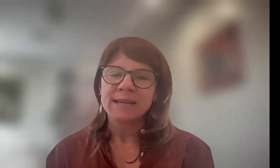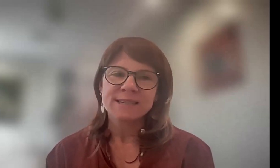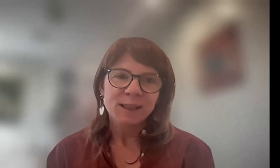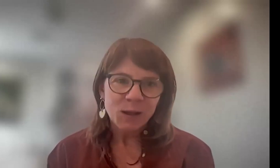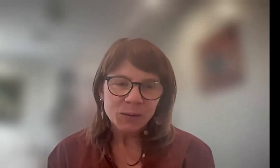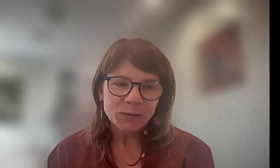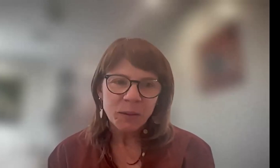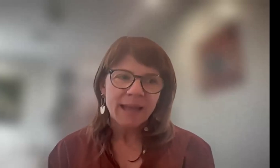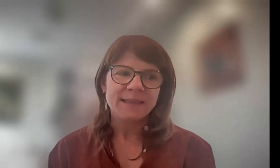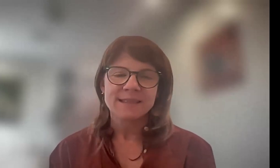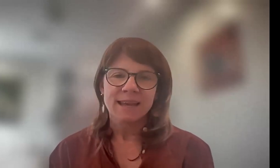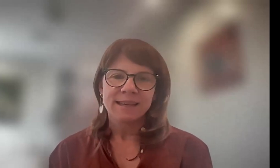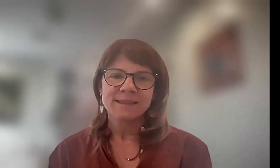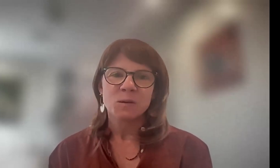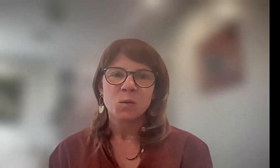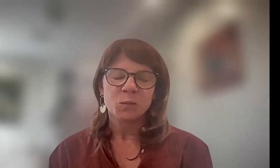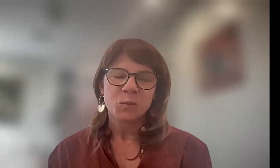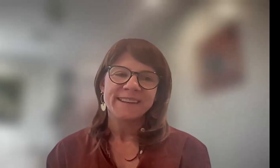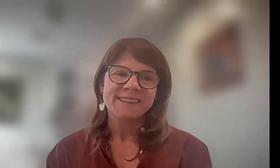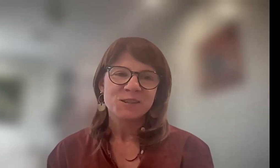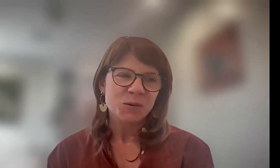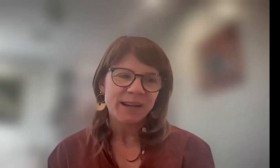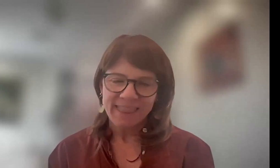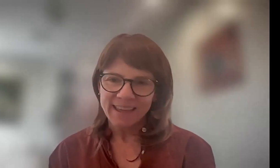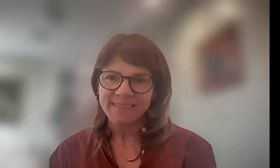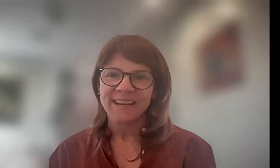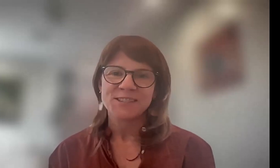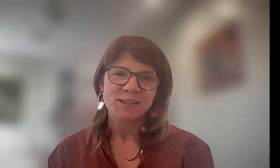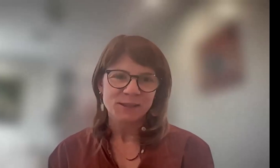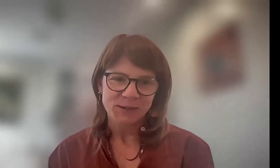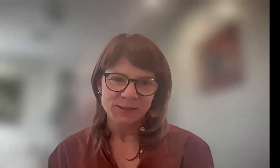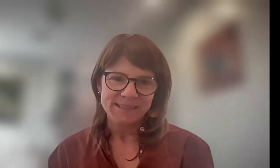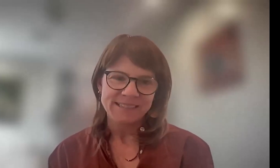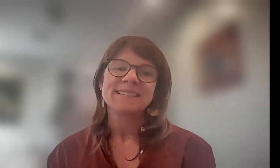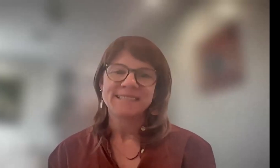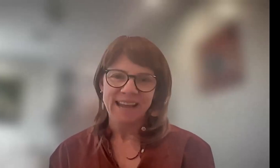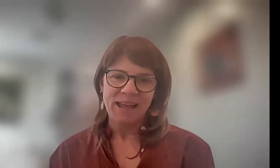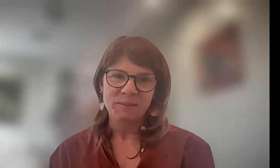saying one short thing that I